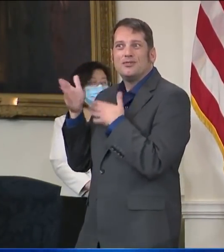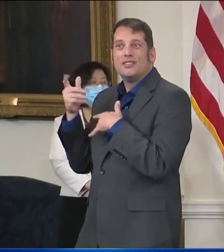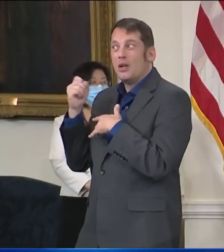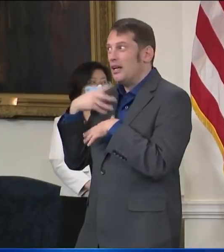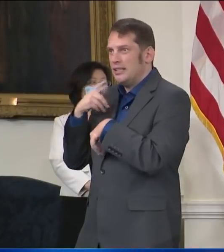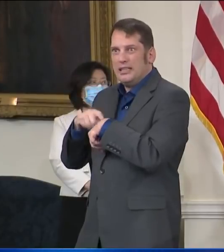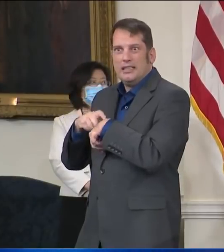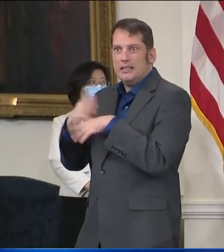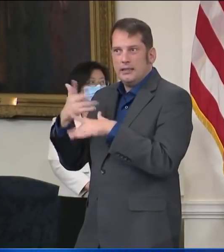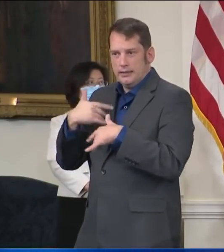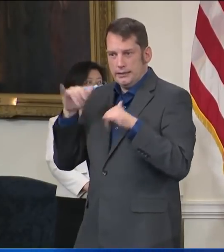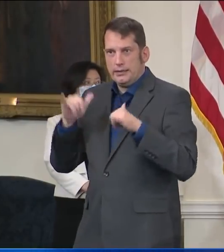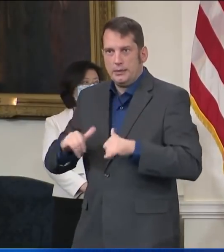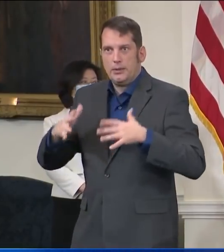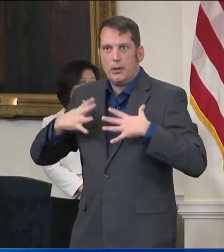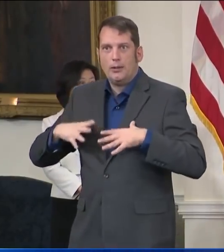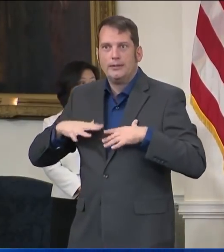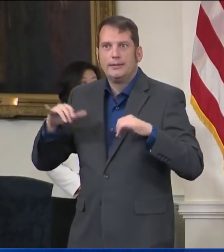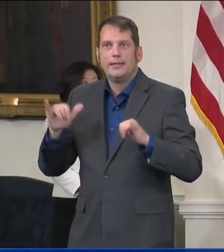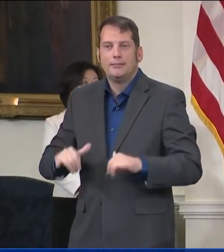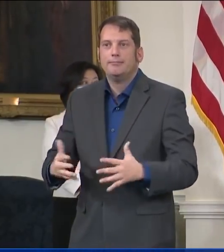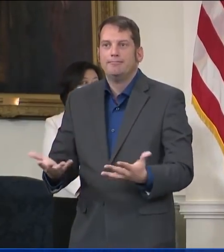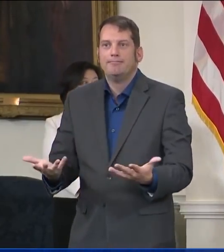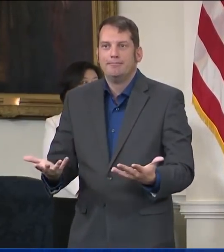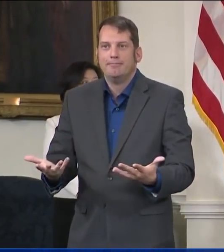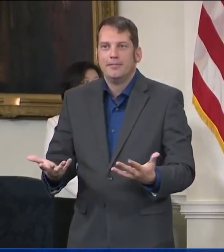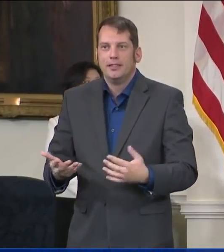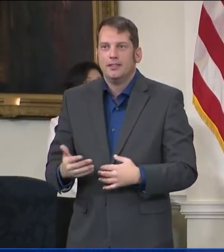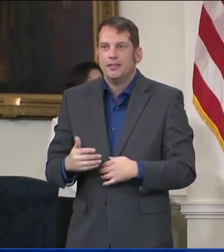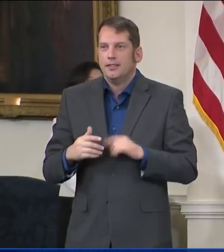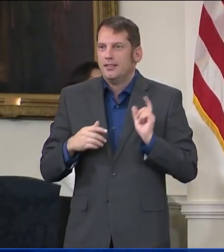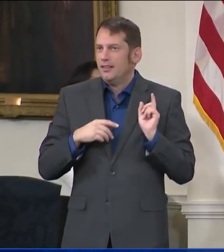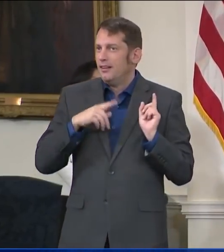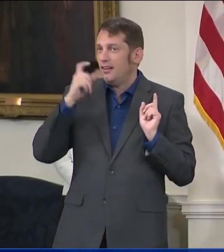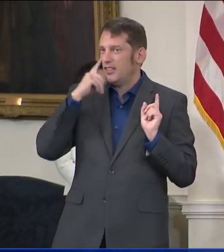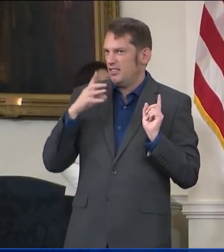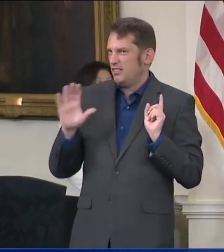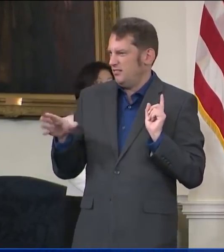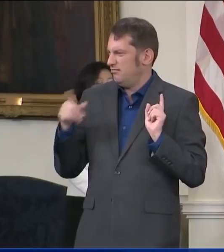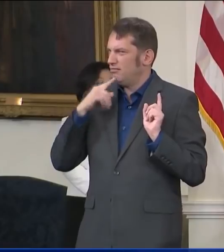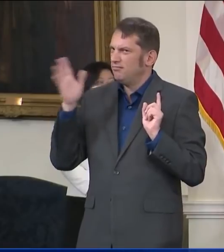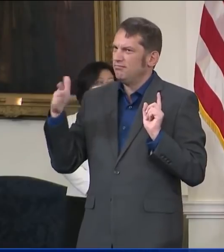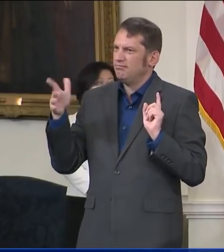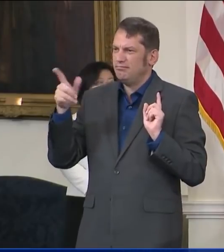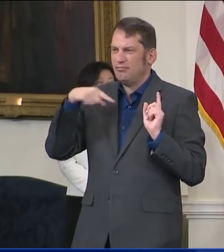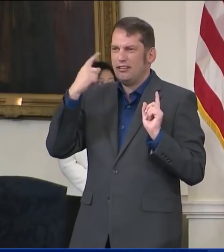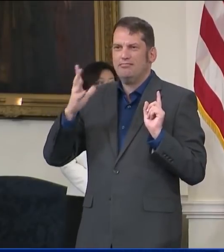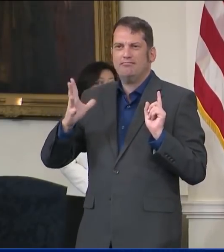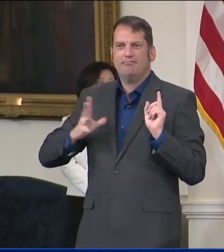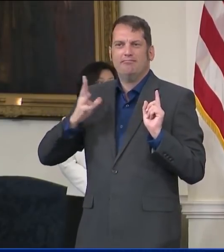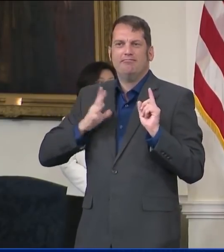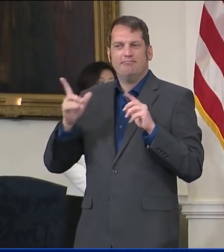I DIDN’T HAVE TIME TO CHANGE. I APOLOGIZE FOR DOING THIS IN SCRUBS AND VARICK.